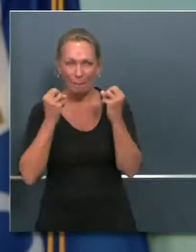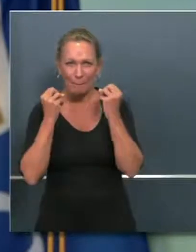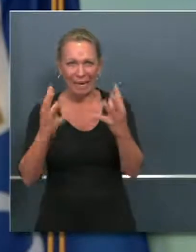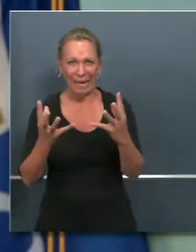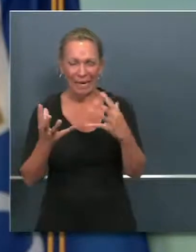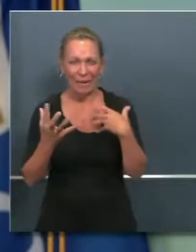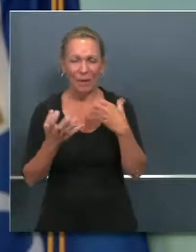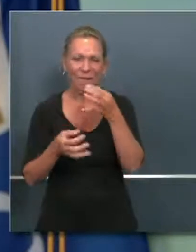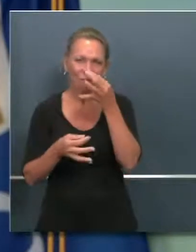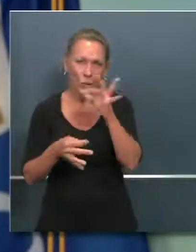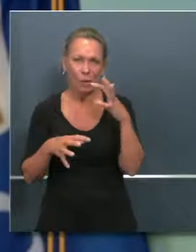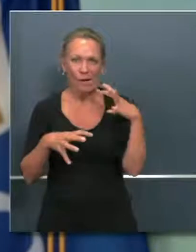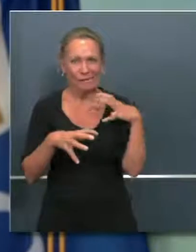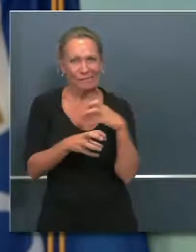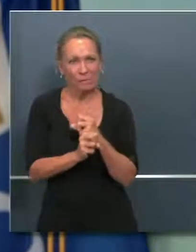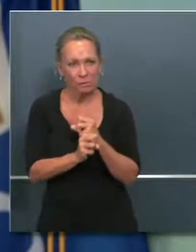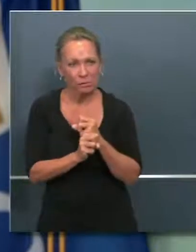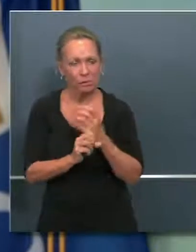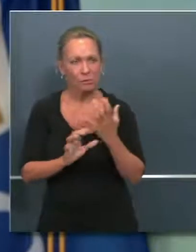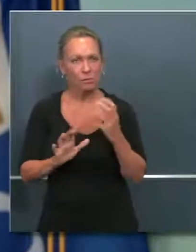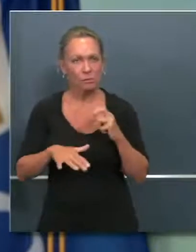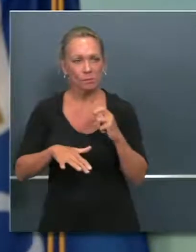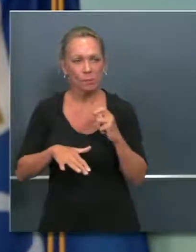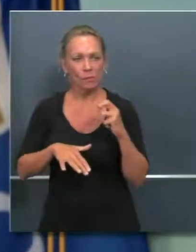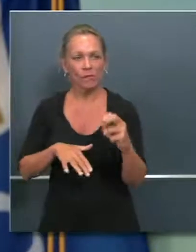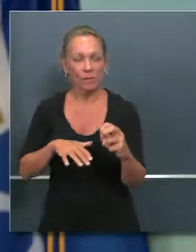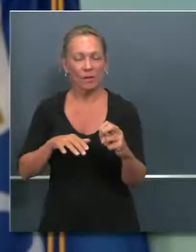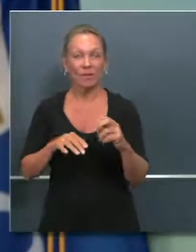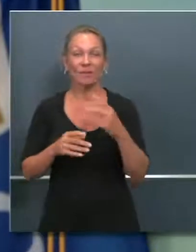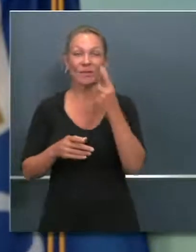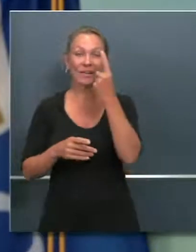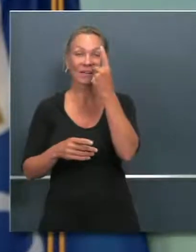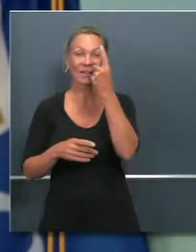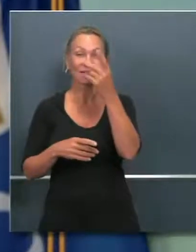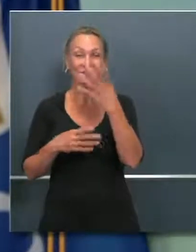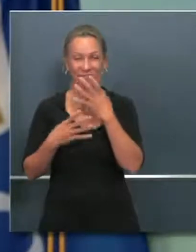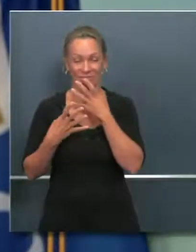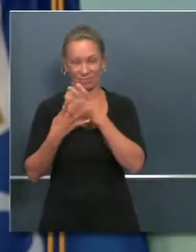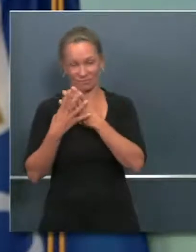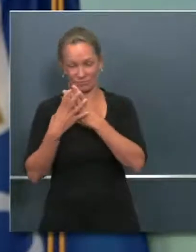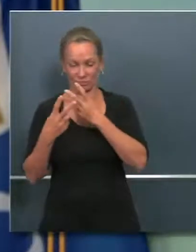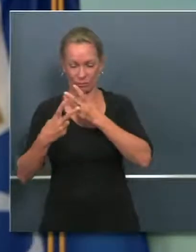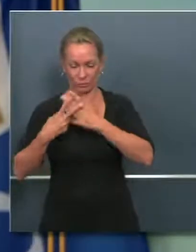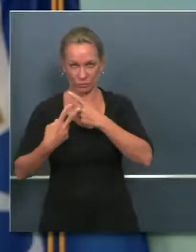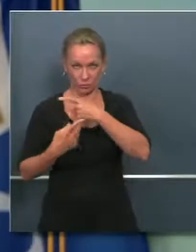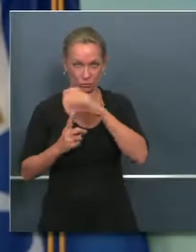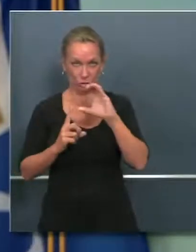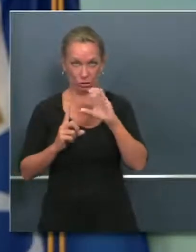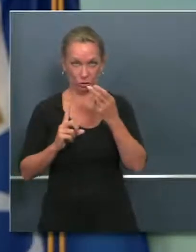prison it looks and it appears to be the case again we're still getting through the complete